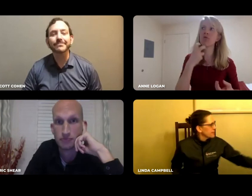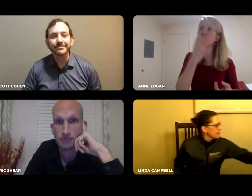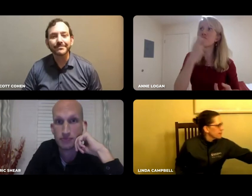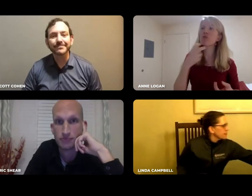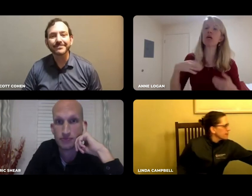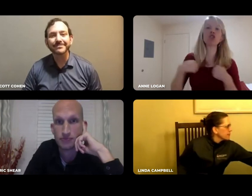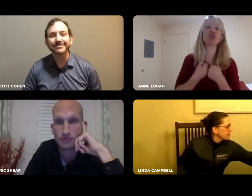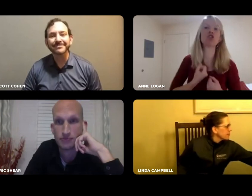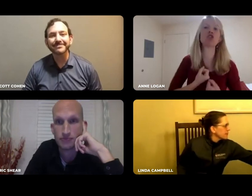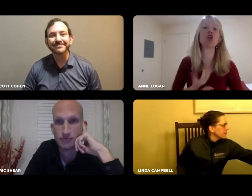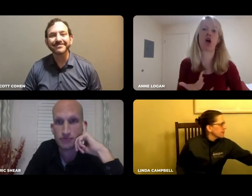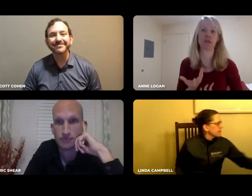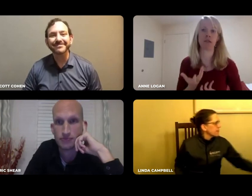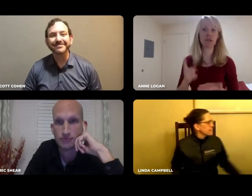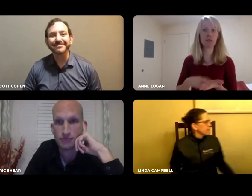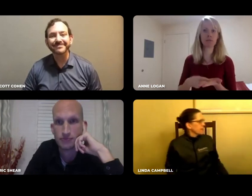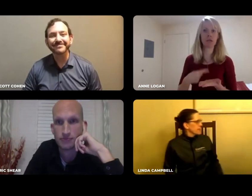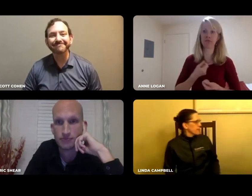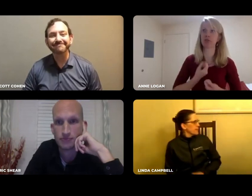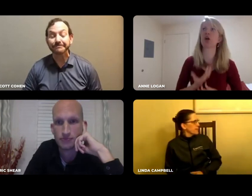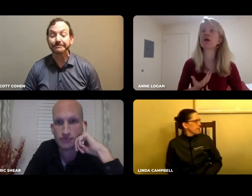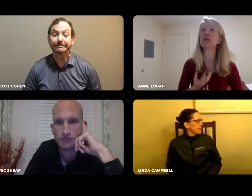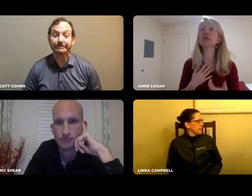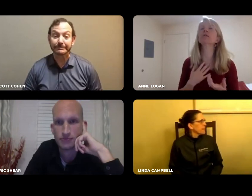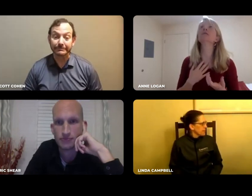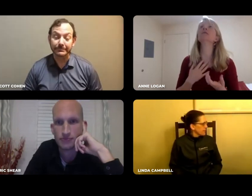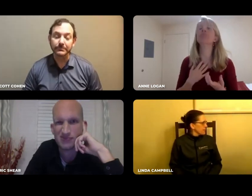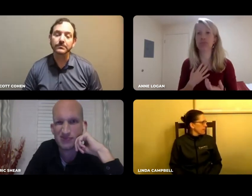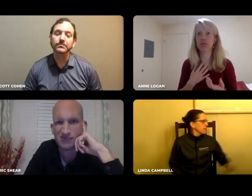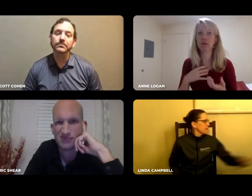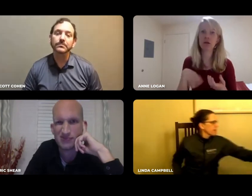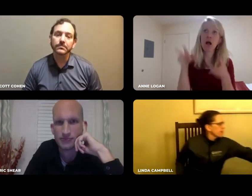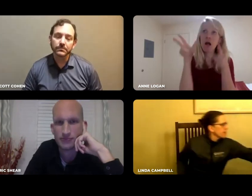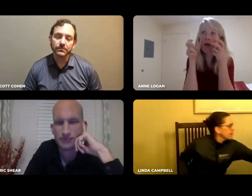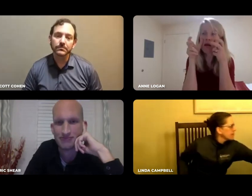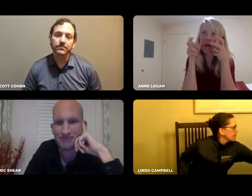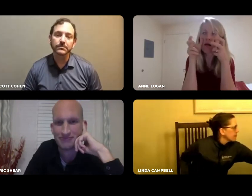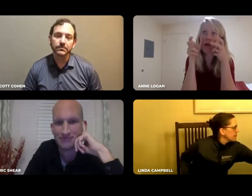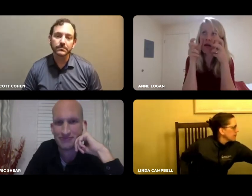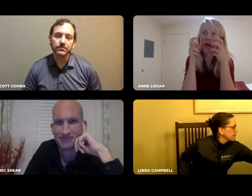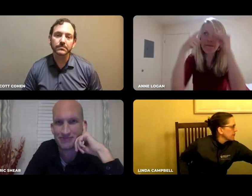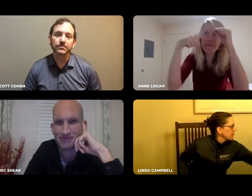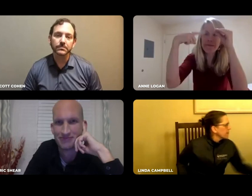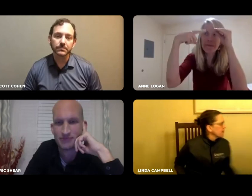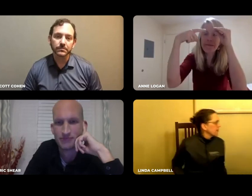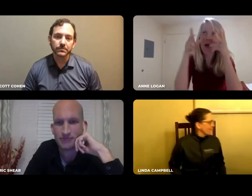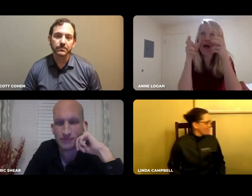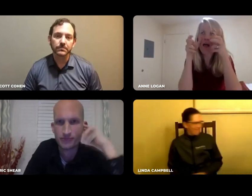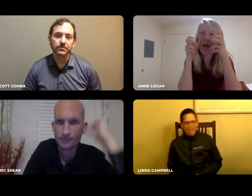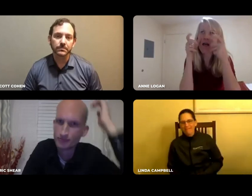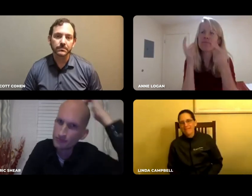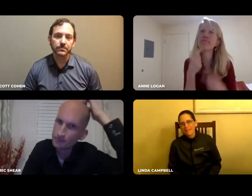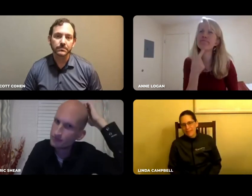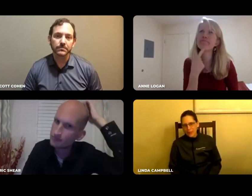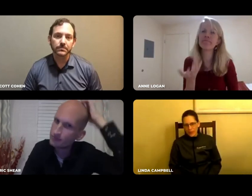I can lip read and speak but it's exhausting to lip read all day and process what's being said.